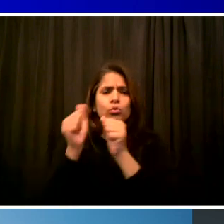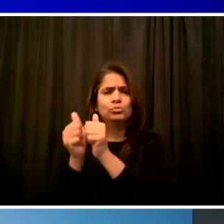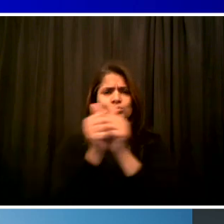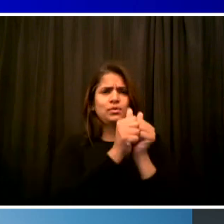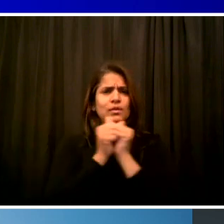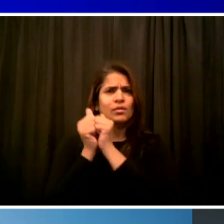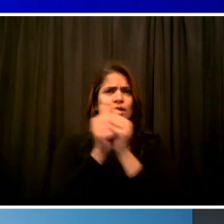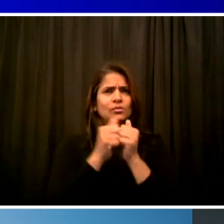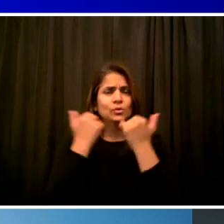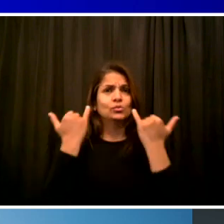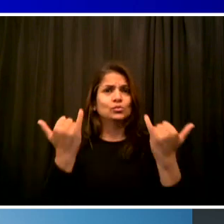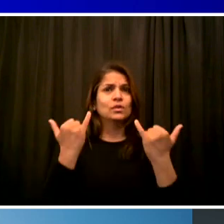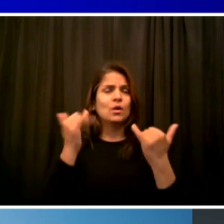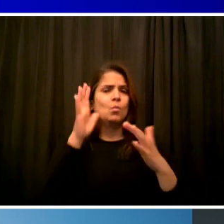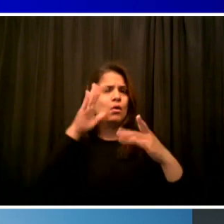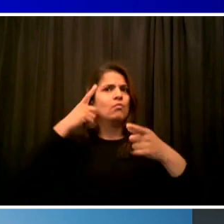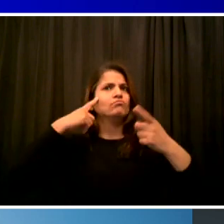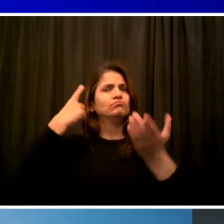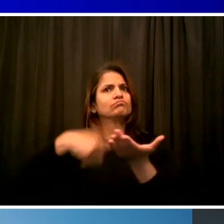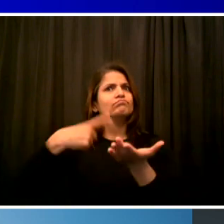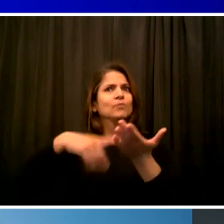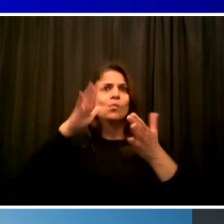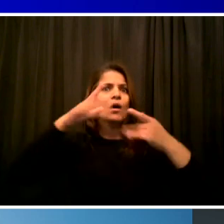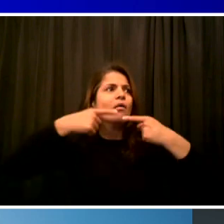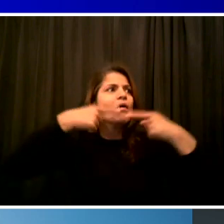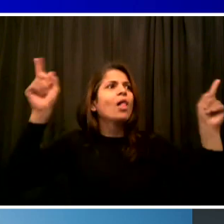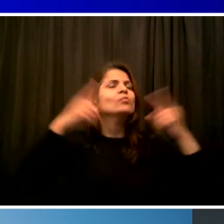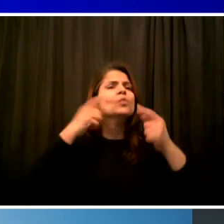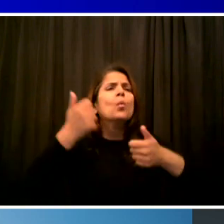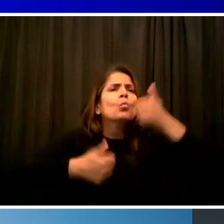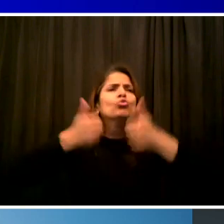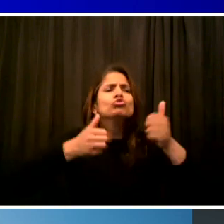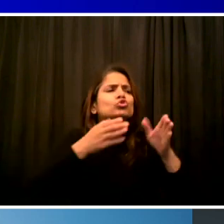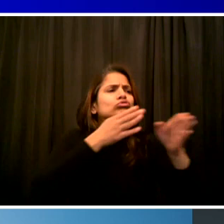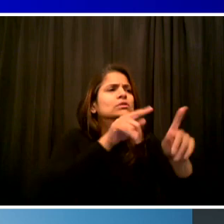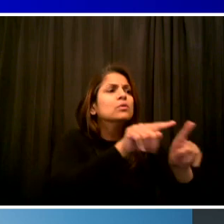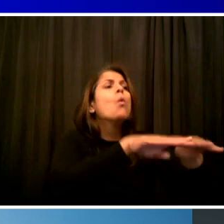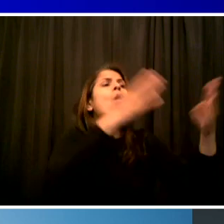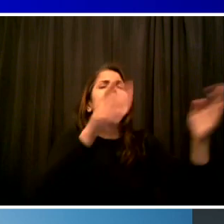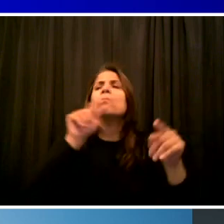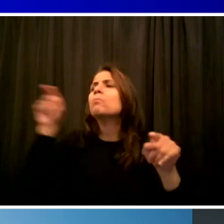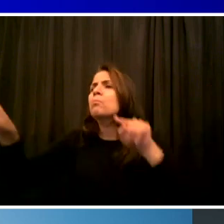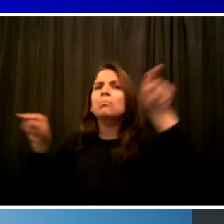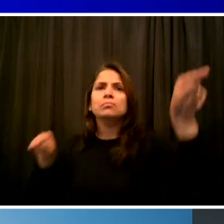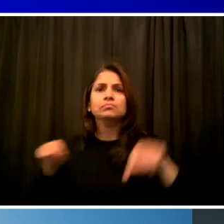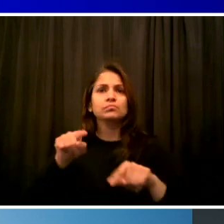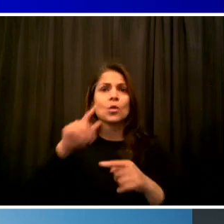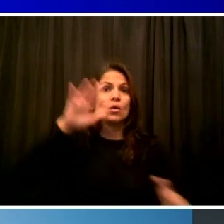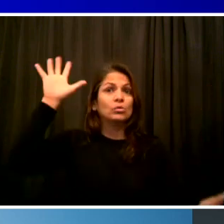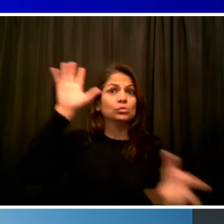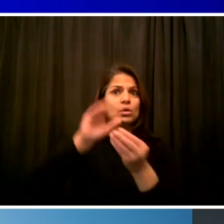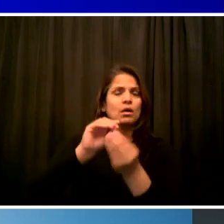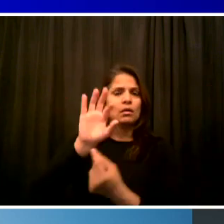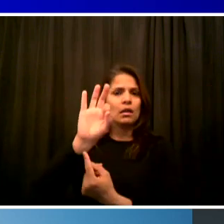TO KEEP BUILDING OUT THE MISSION. SO, TODAY, WE ANNOUNCED SEVERAL WAVES OFOP EN STREETS OPENING